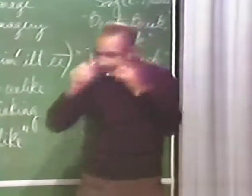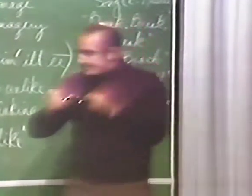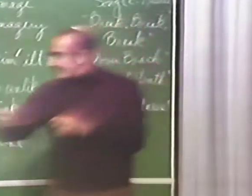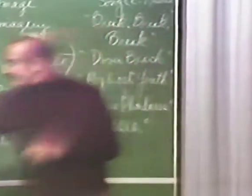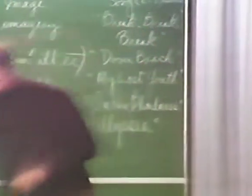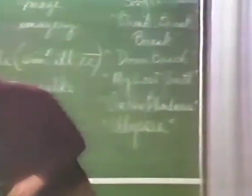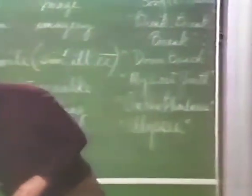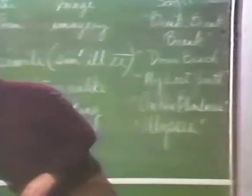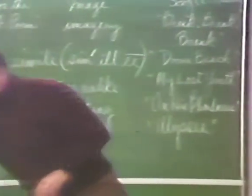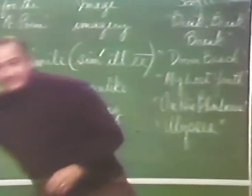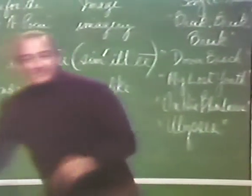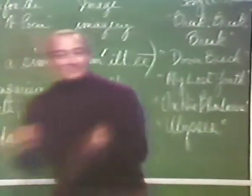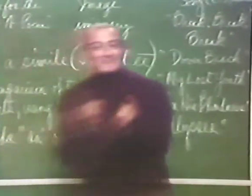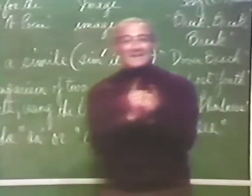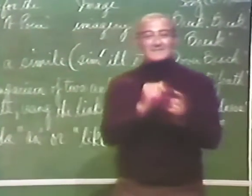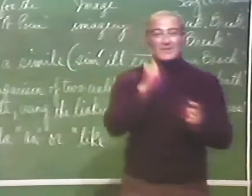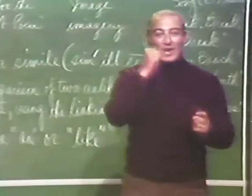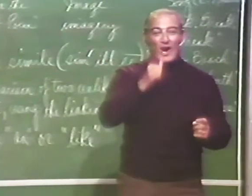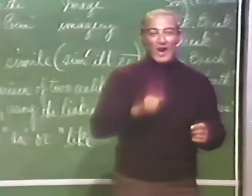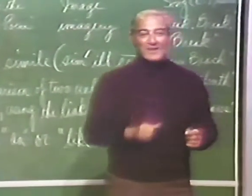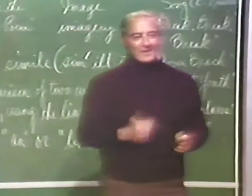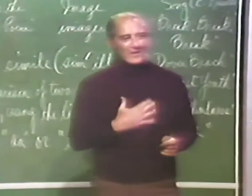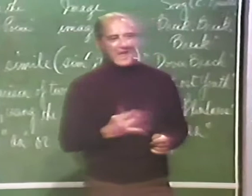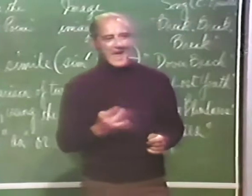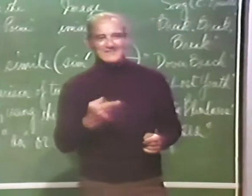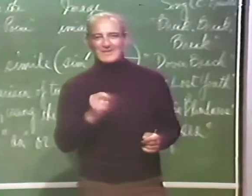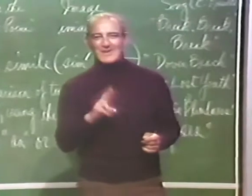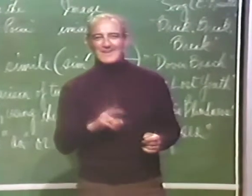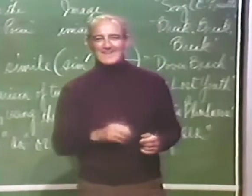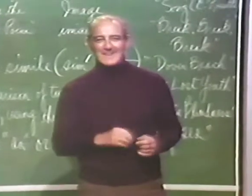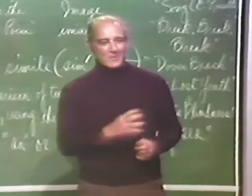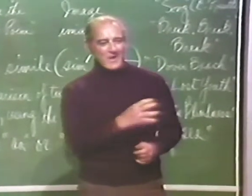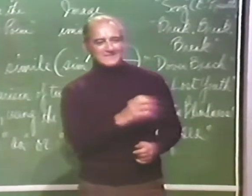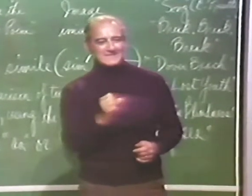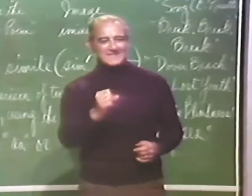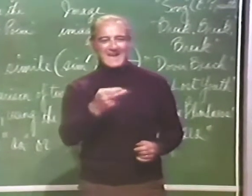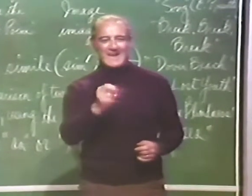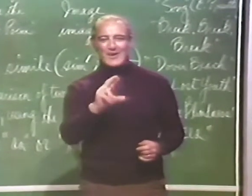WHEN A BOY... MEETS A GIRL, HE LIKES HER,